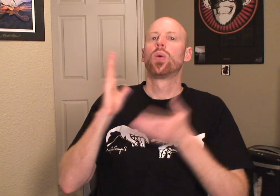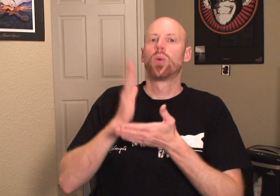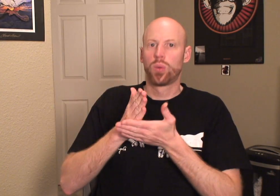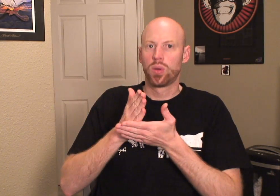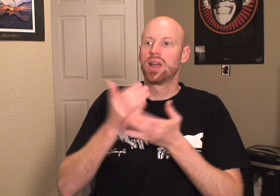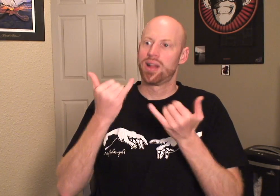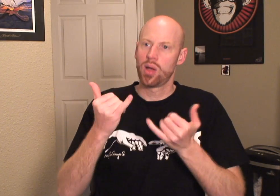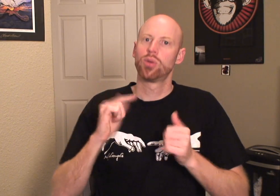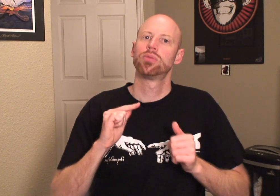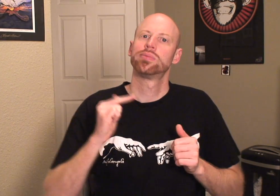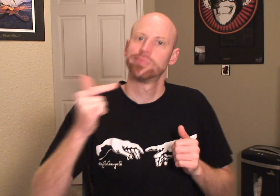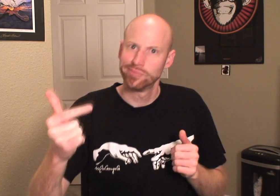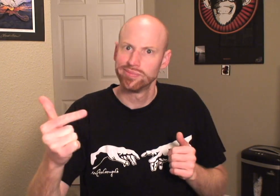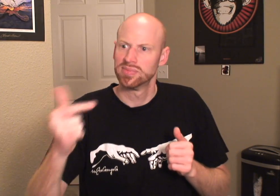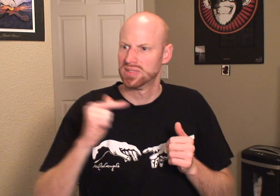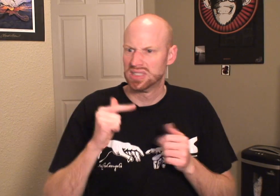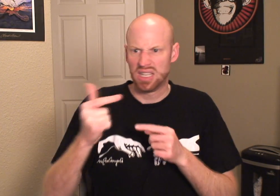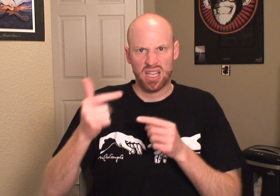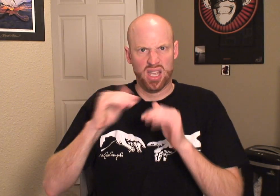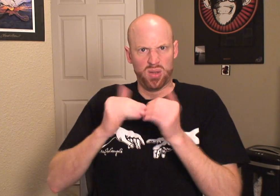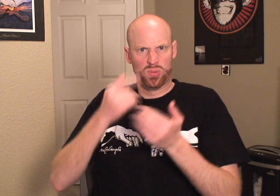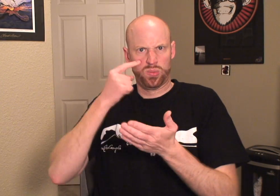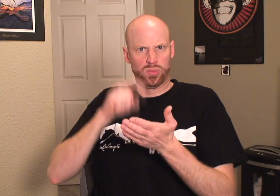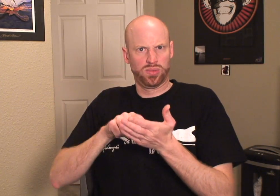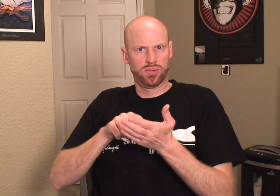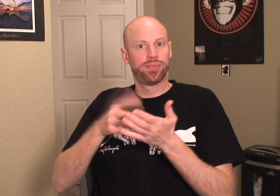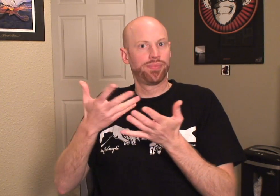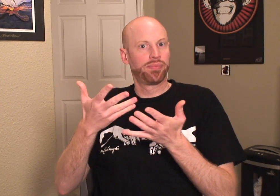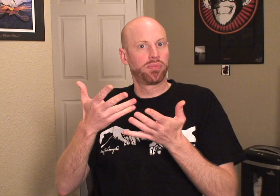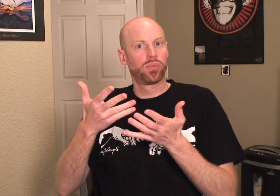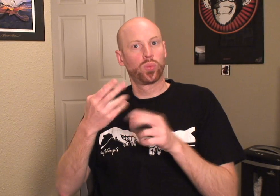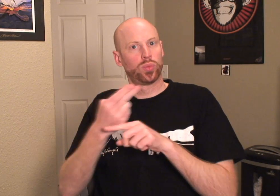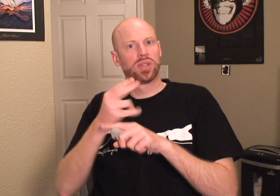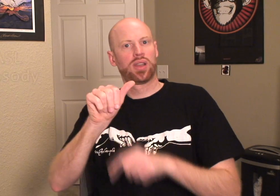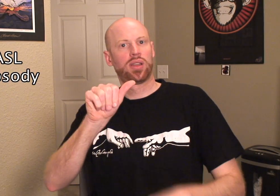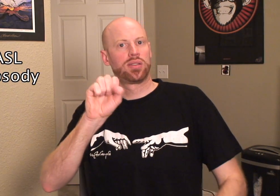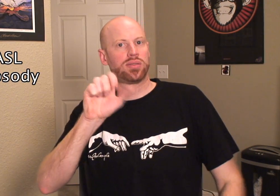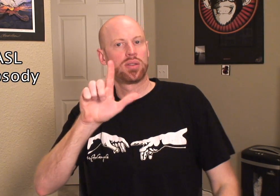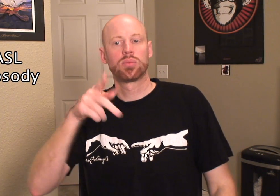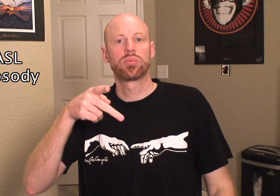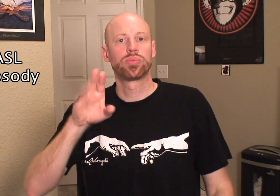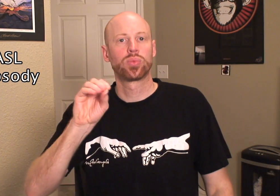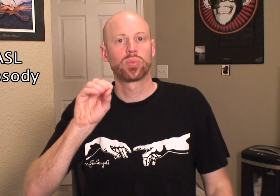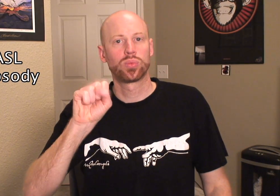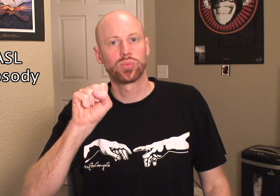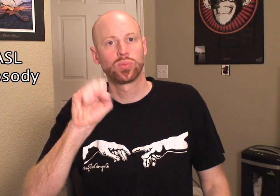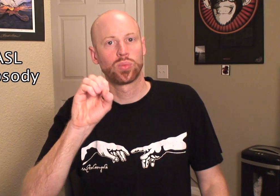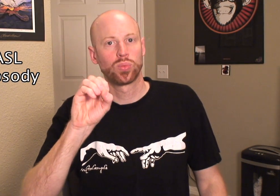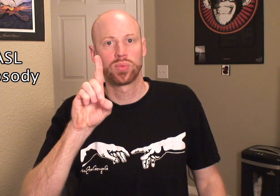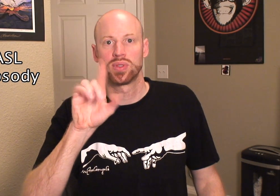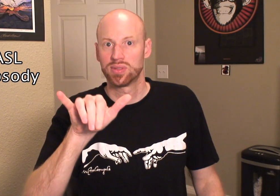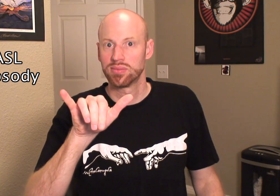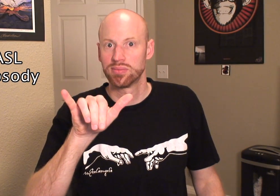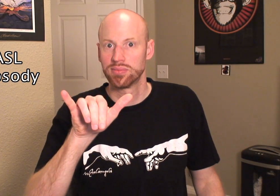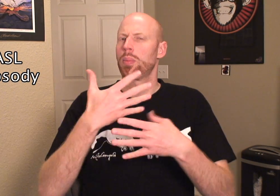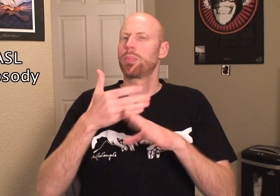give/take turns within a conversation using observable features, otherwise known as ASL prosody.